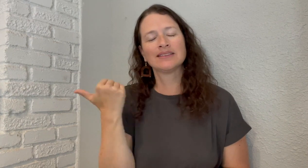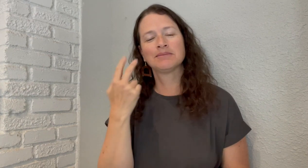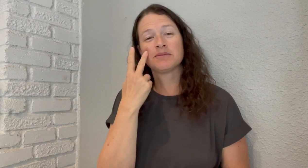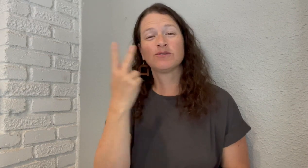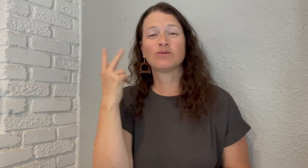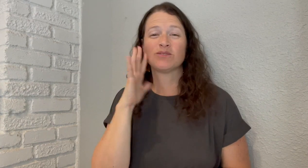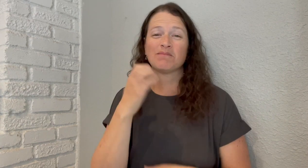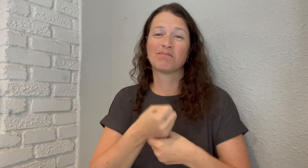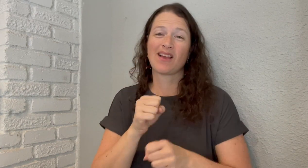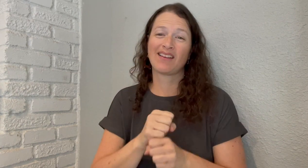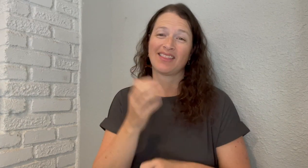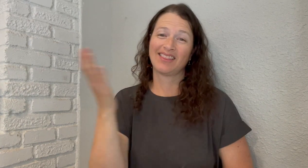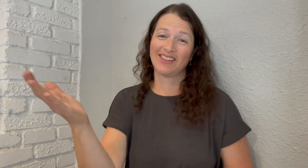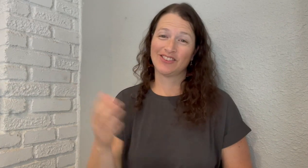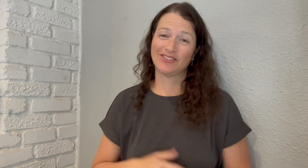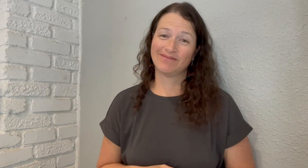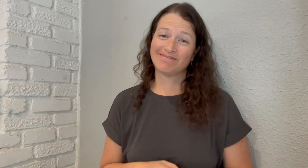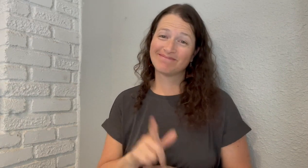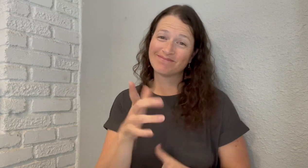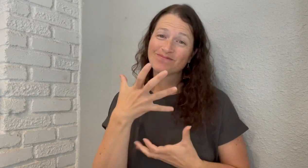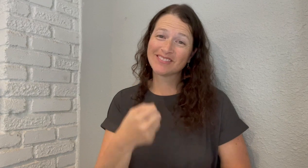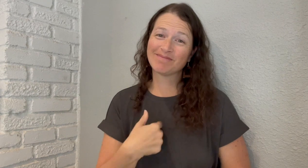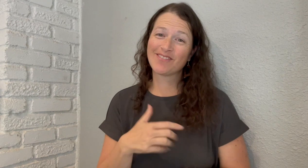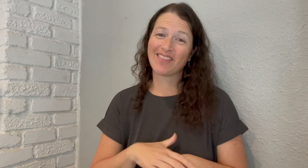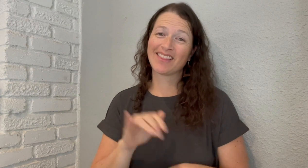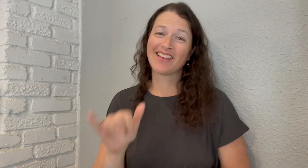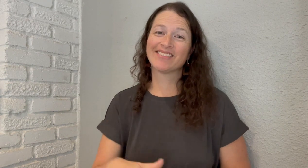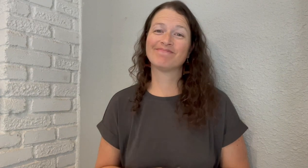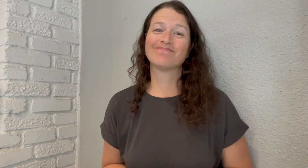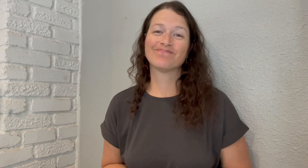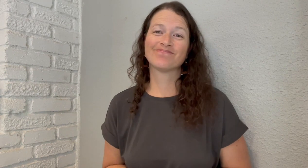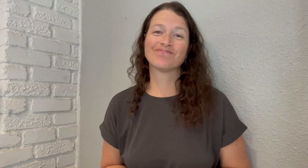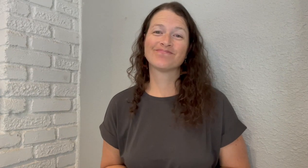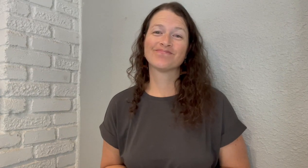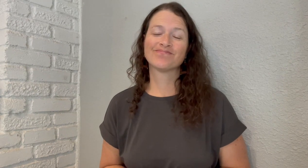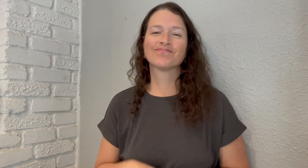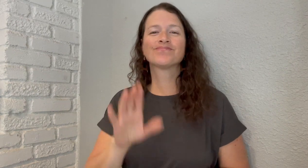some of your absolute best memories we made there. Trust me on that.